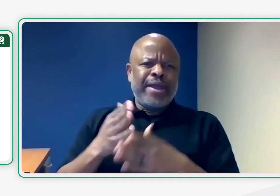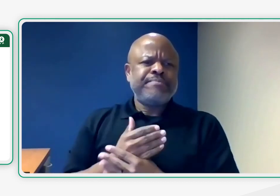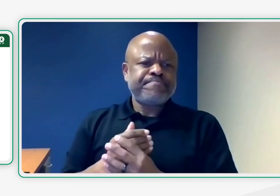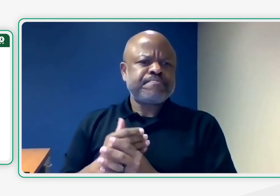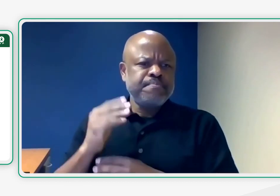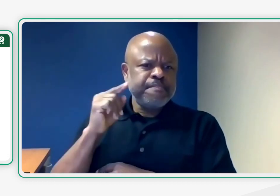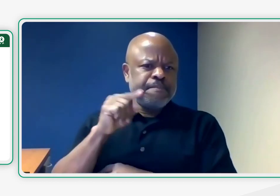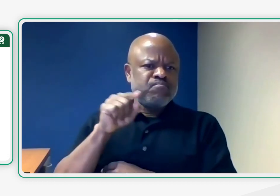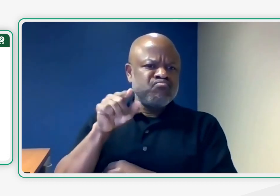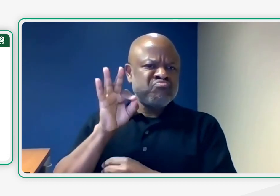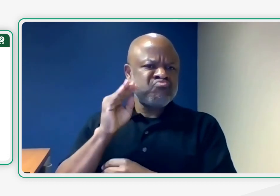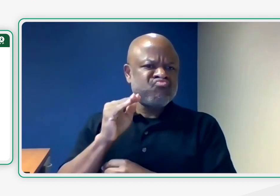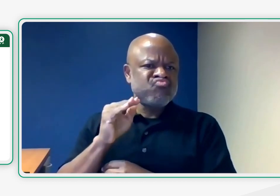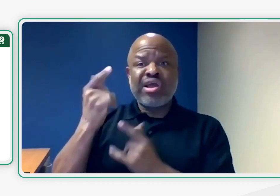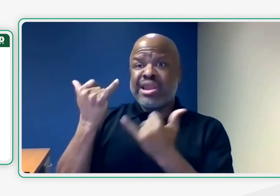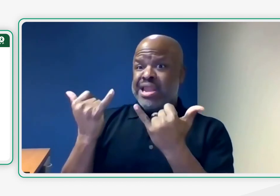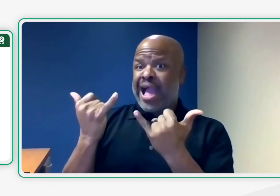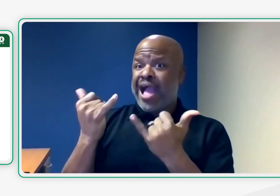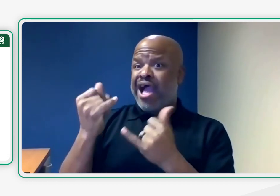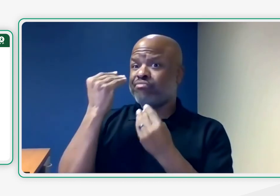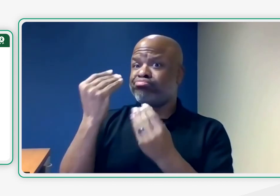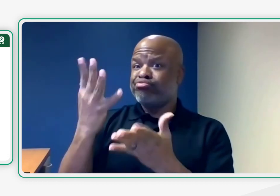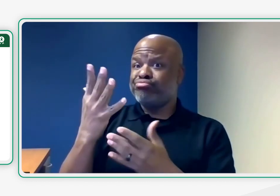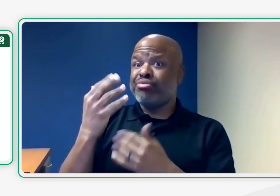And so, you know, it's really important that we have a good way to approach this